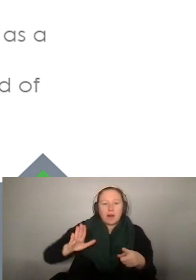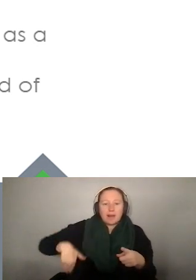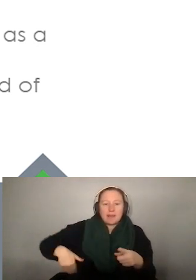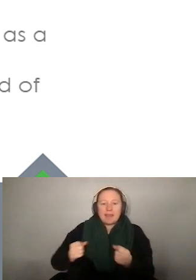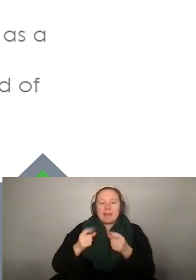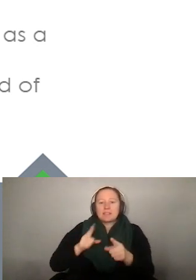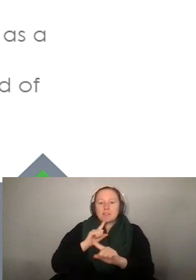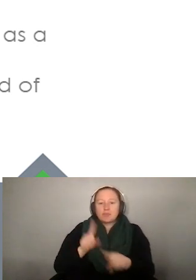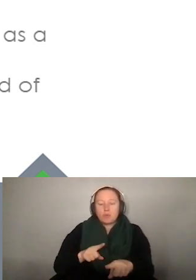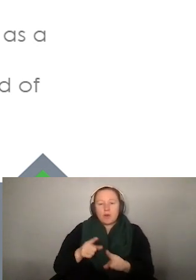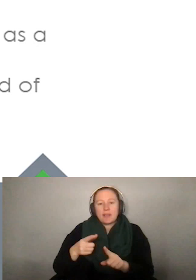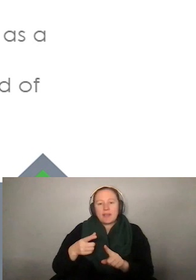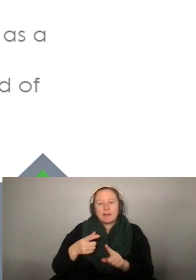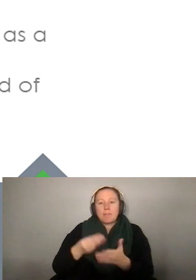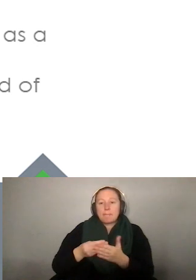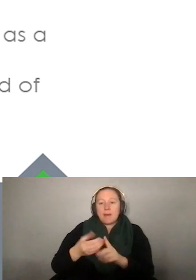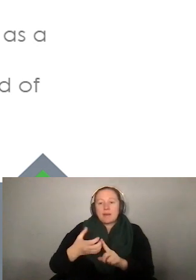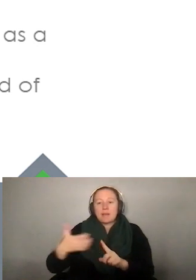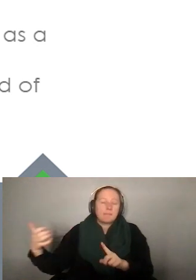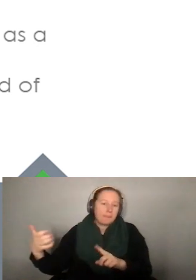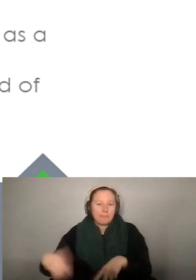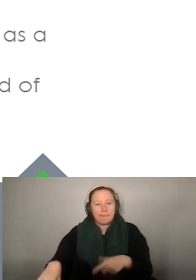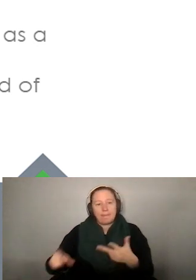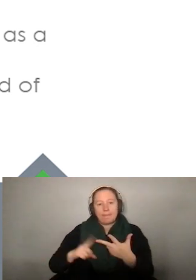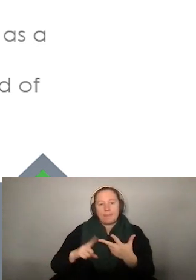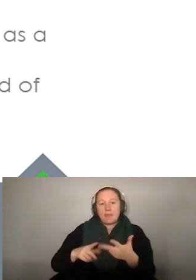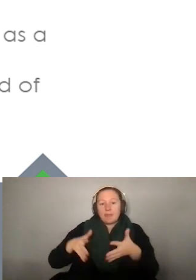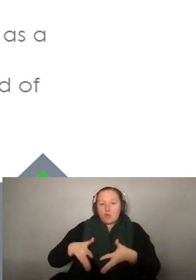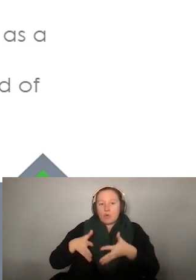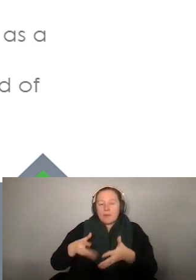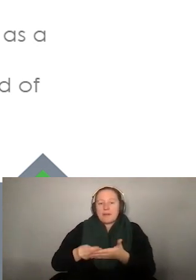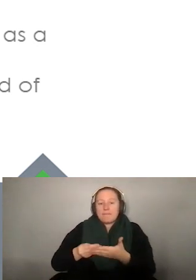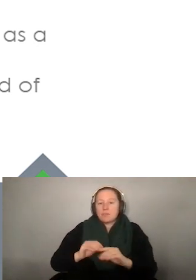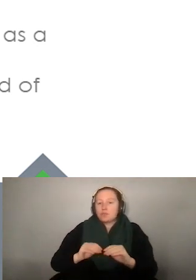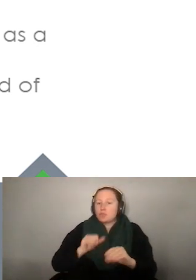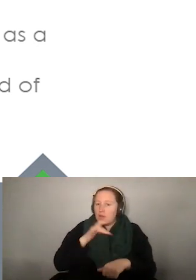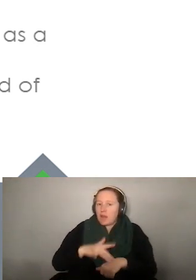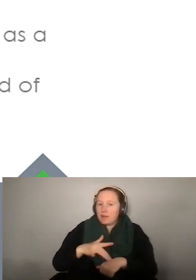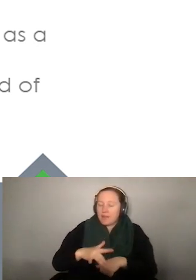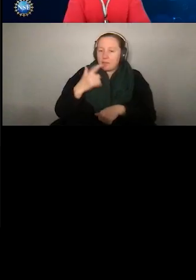C, the remaining funds are no longer available since they canceled at the end of September.